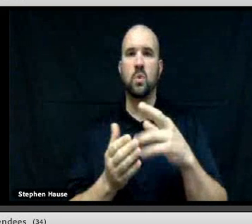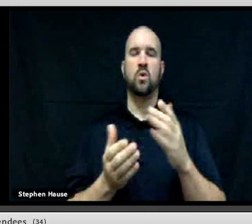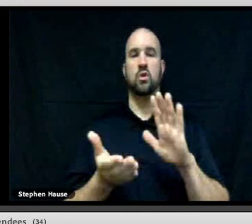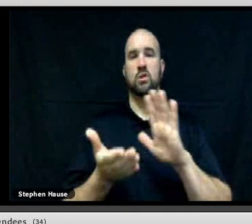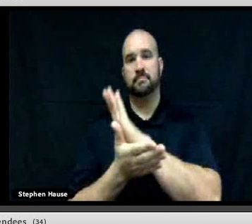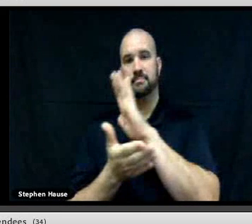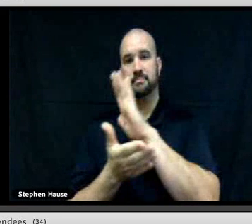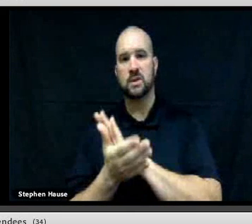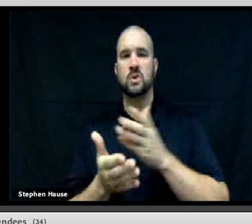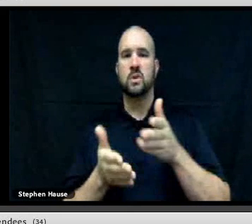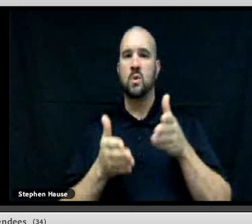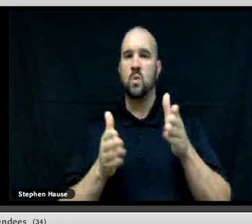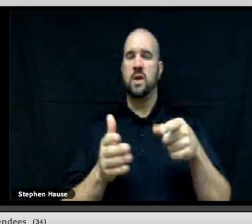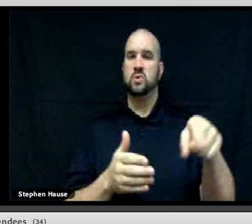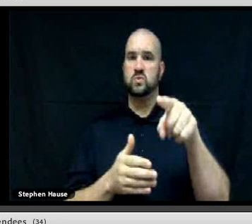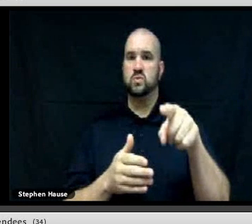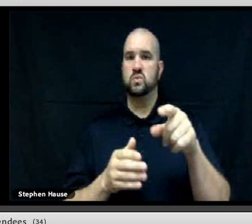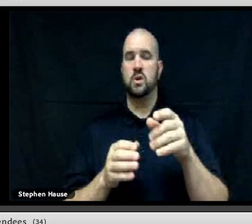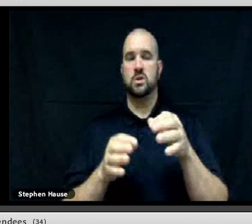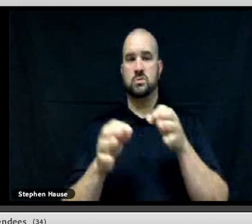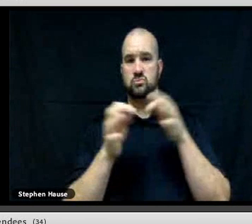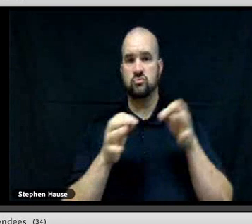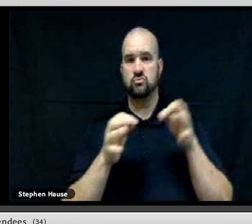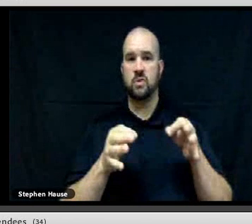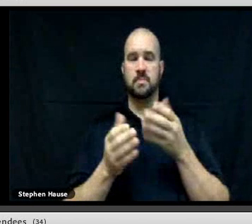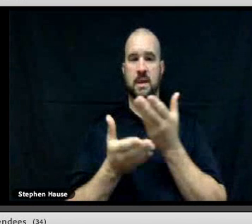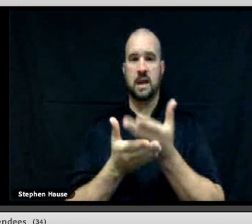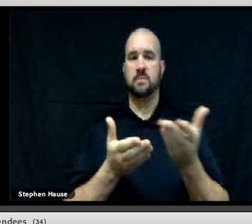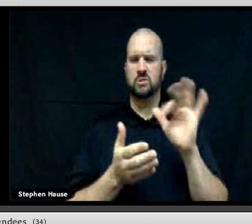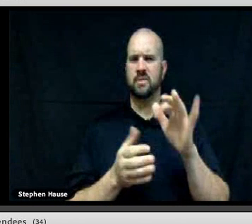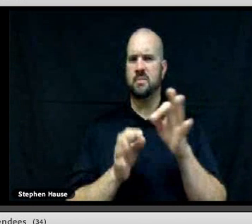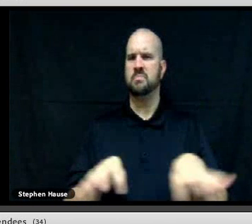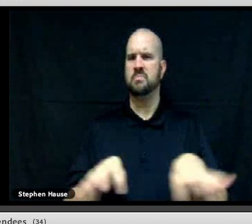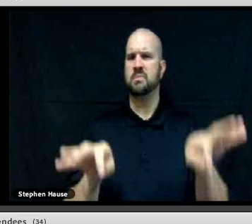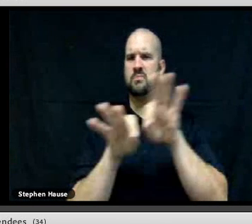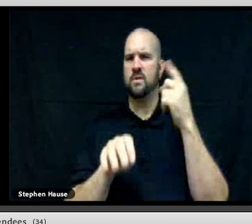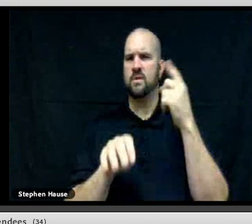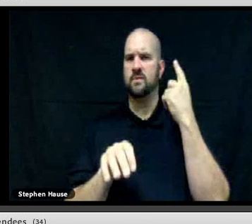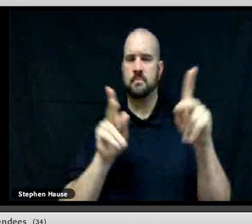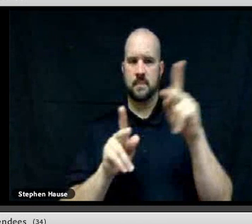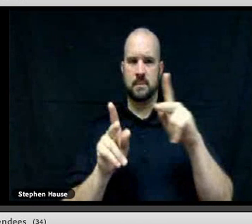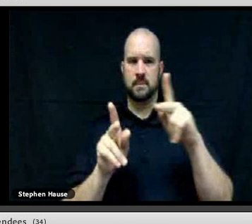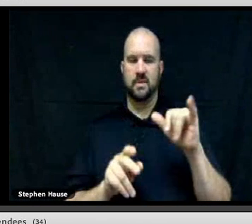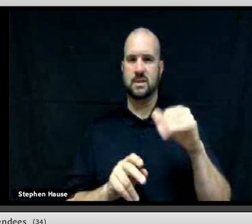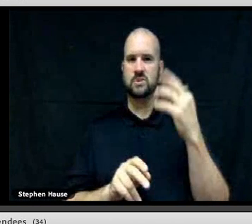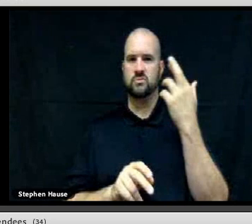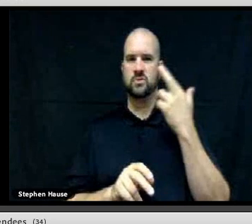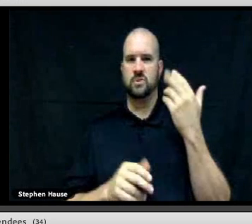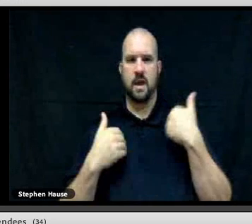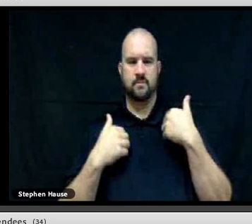Uh, this is why right now they're having, um, issues with, um, runs of newspapers or serials, um,